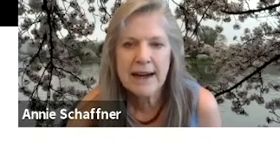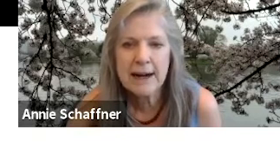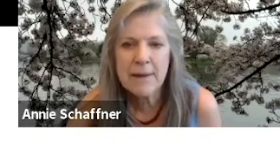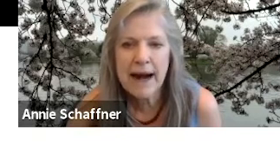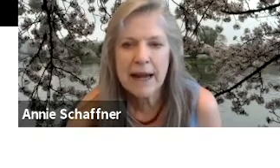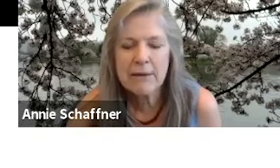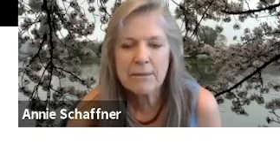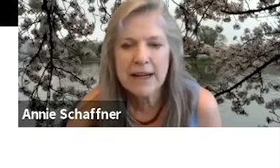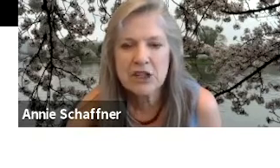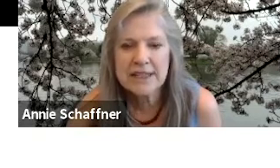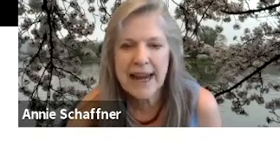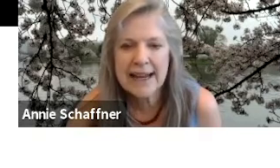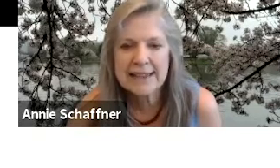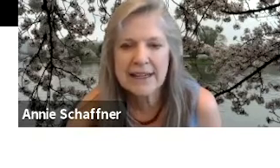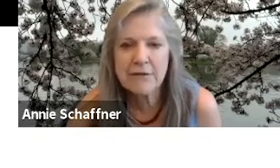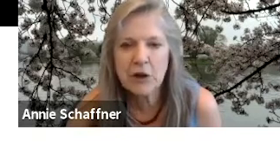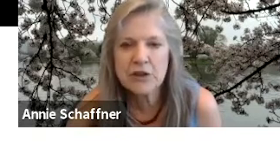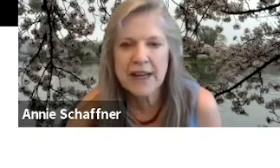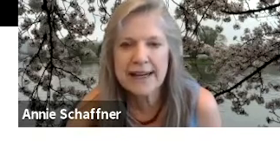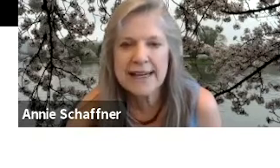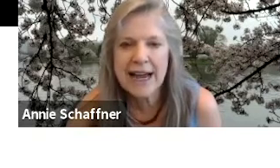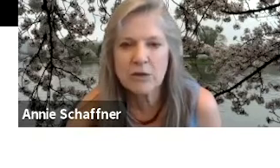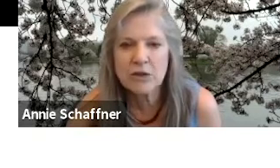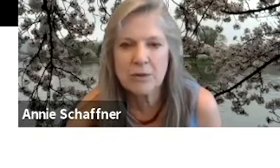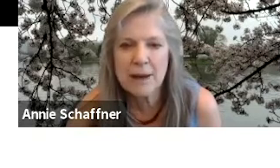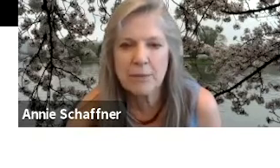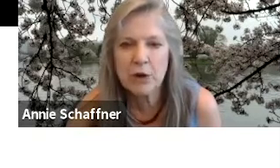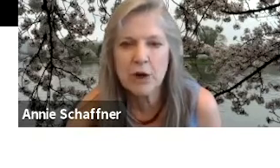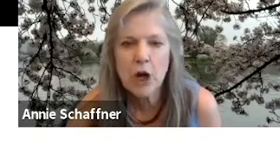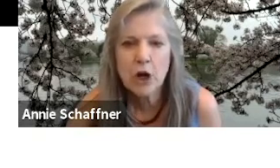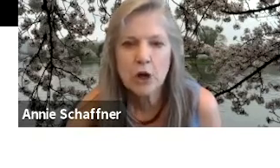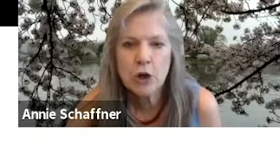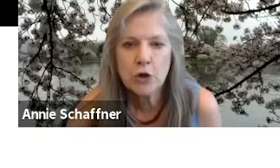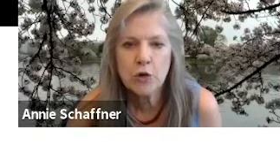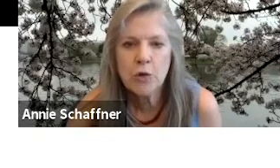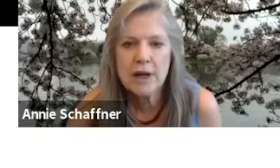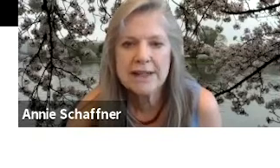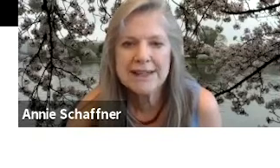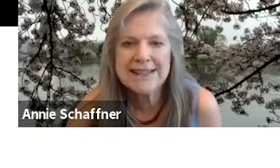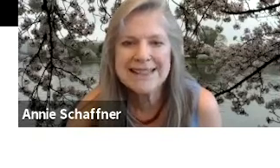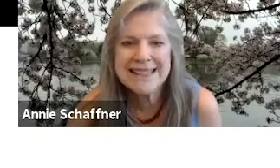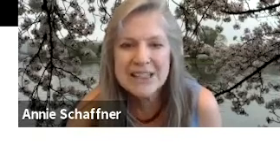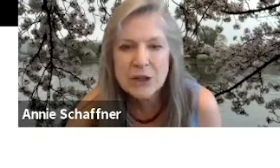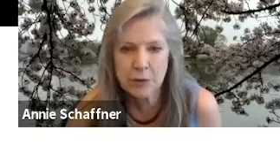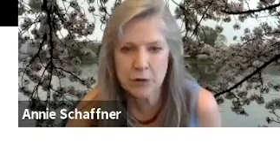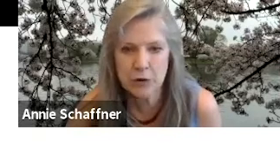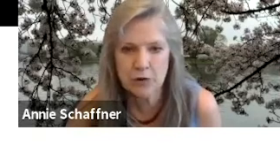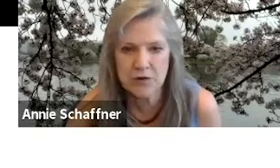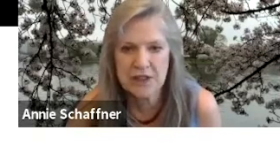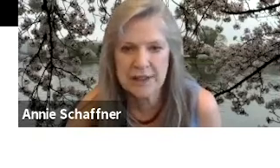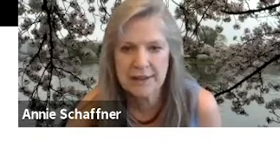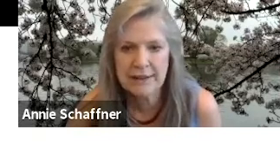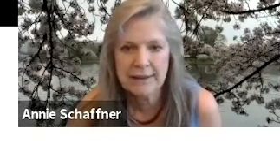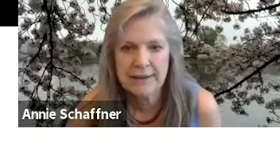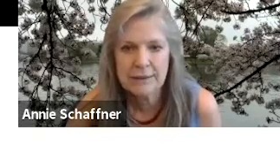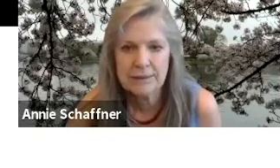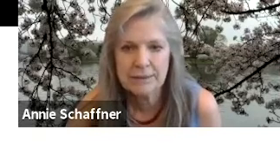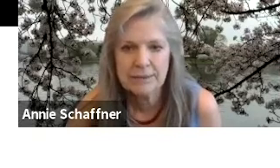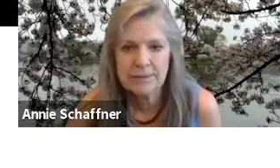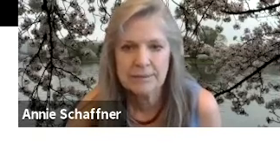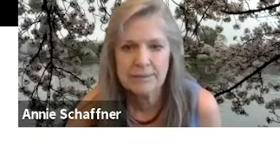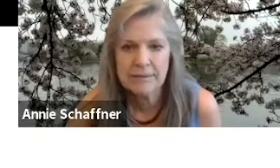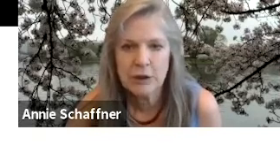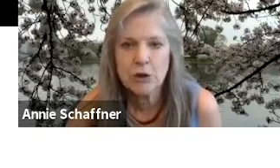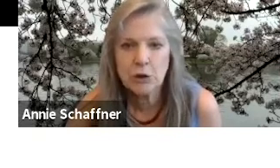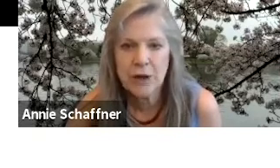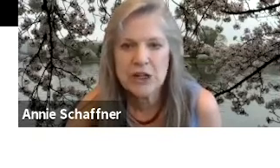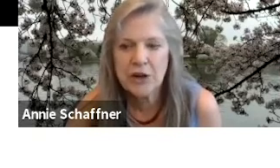I might just ask if there’s any Council member who disapproves. You could raise your